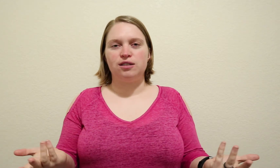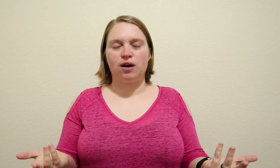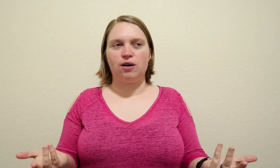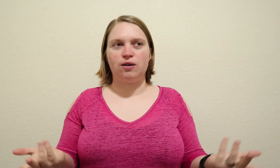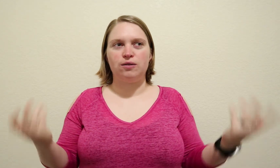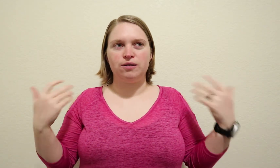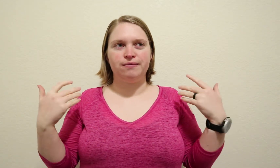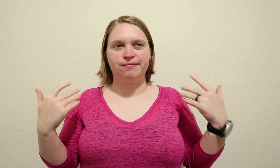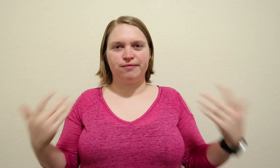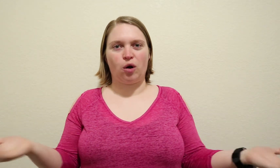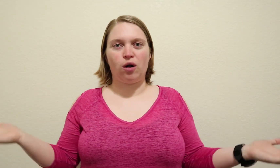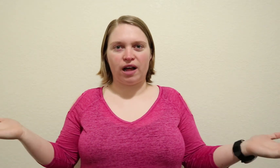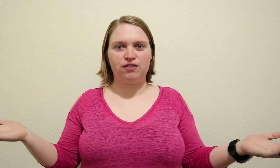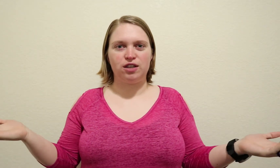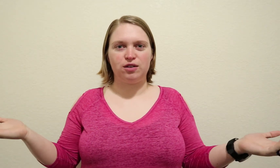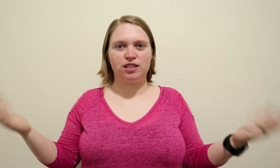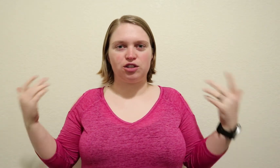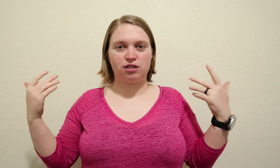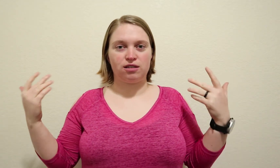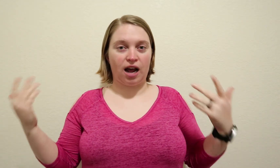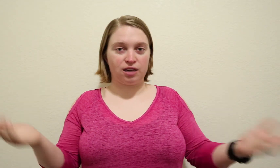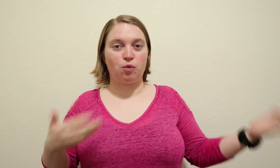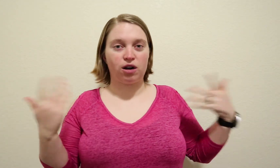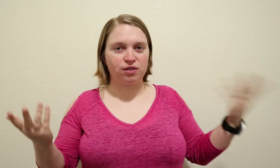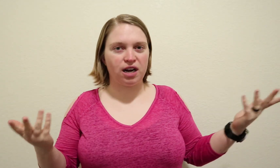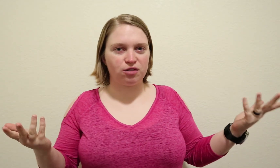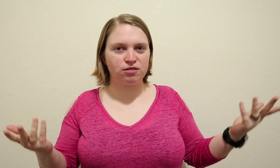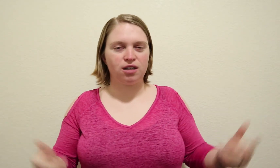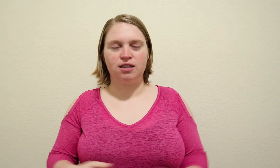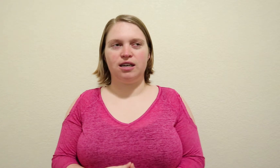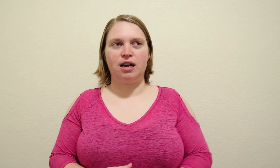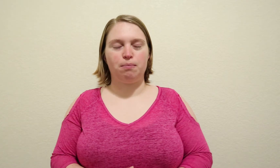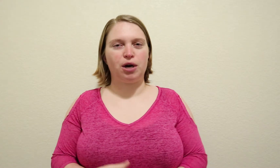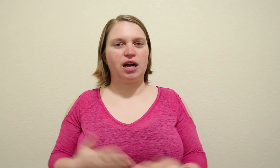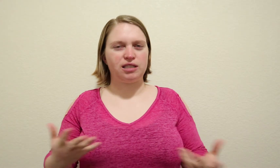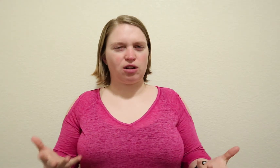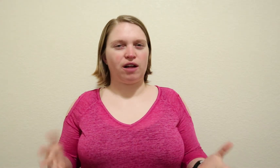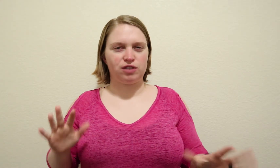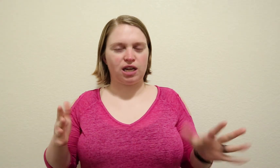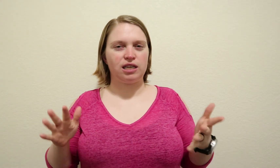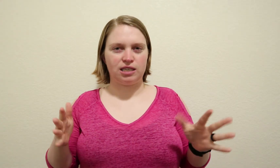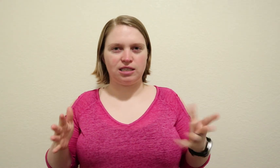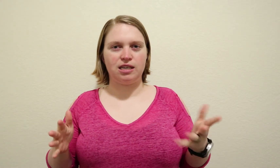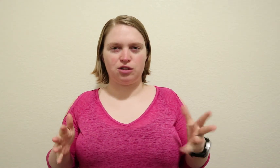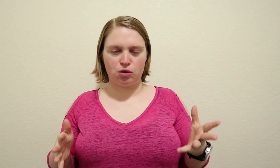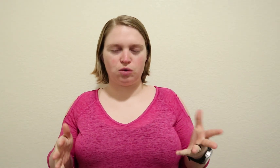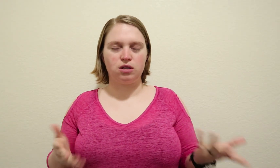so all I have to do is just I can walk around but I still have to take it easy too